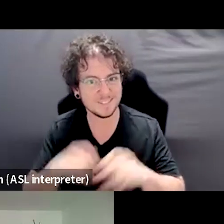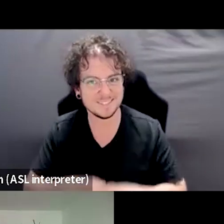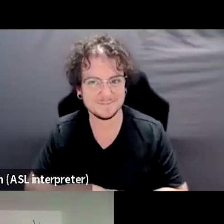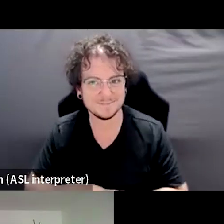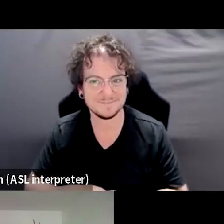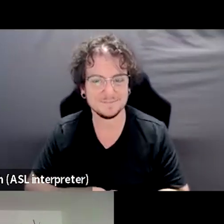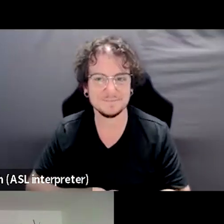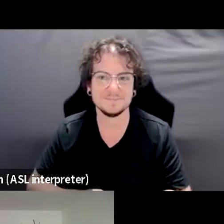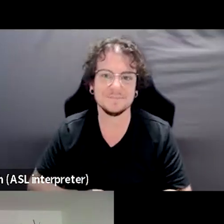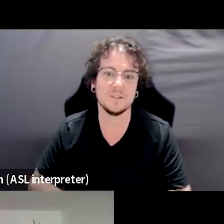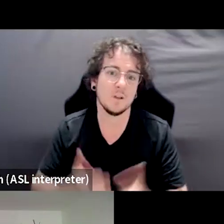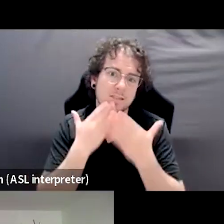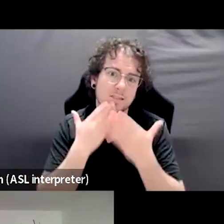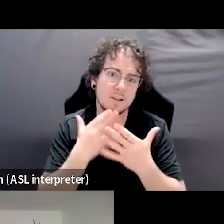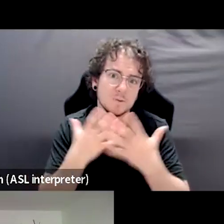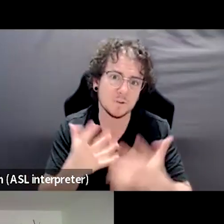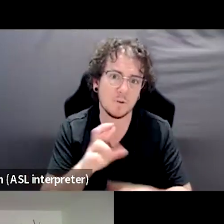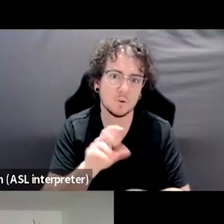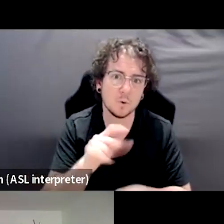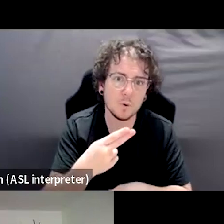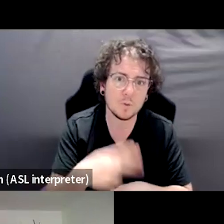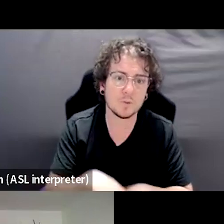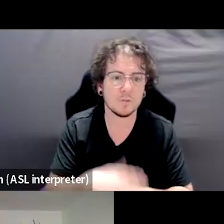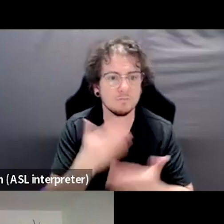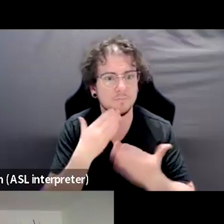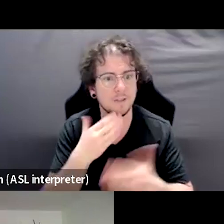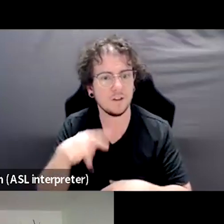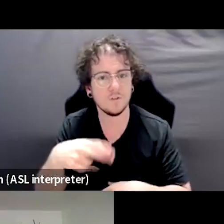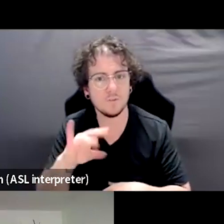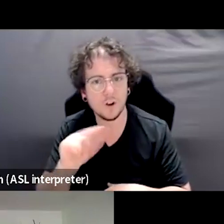thank you very much, Ruth and Phuong, for taking part. And thank you, Dani, for all